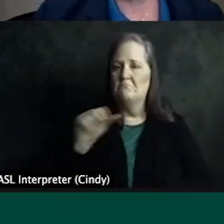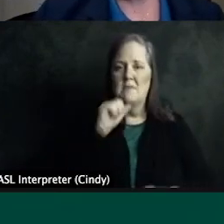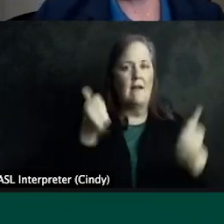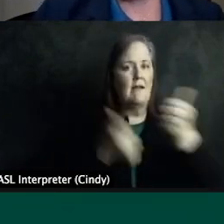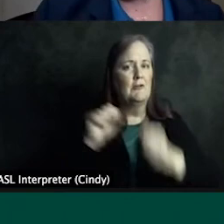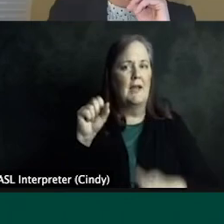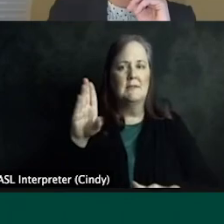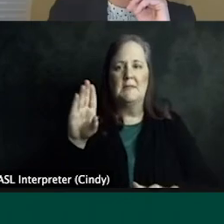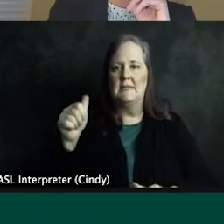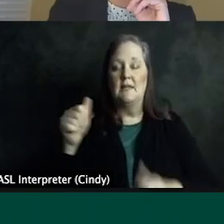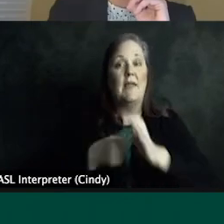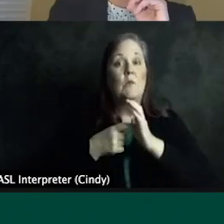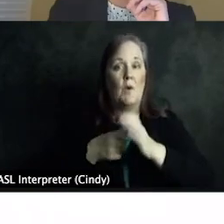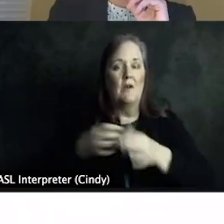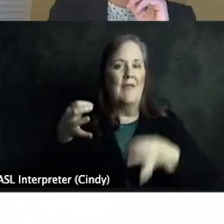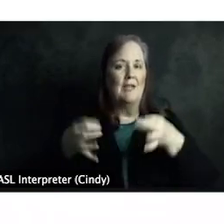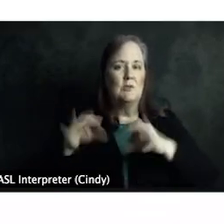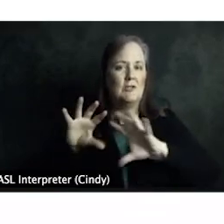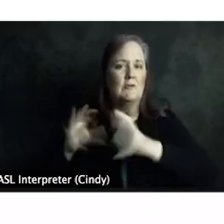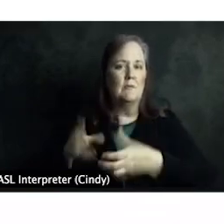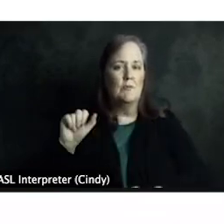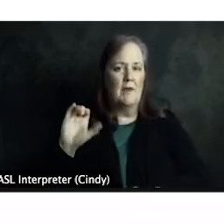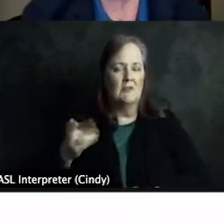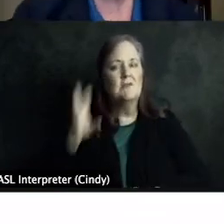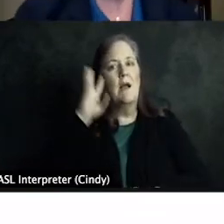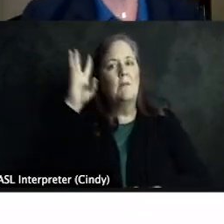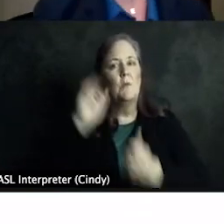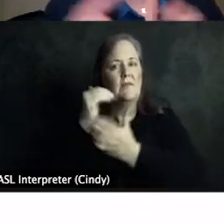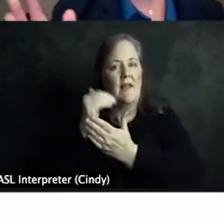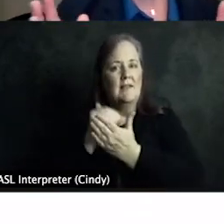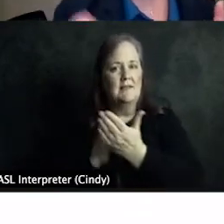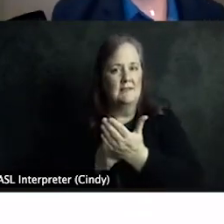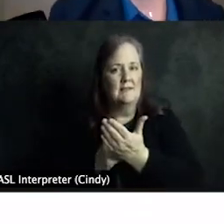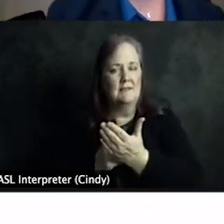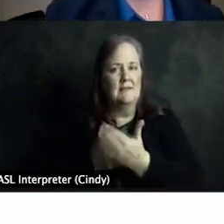No problem. Thank you so much. All right. So a few little things to wrap up.